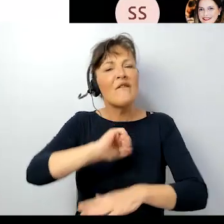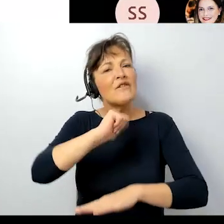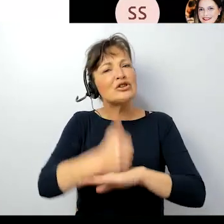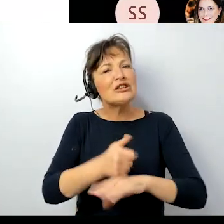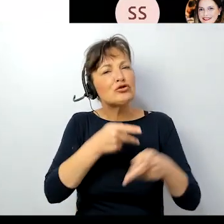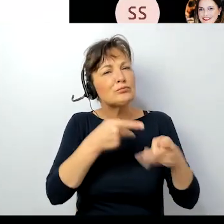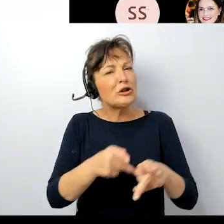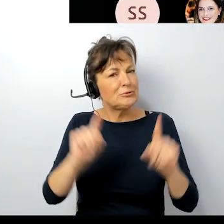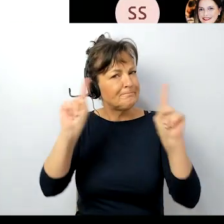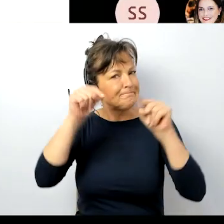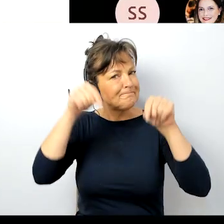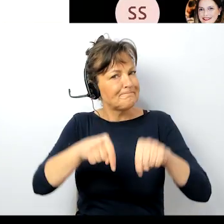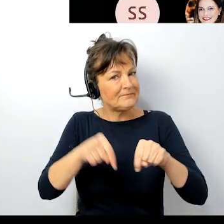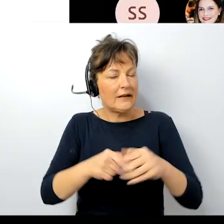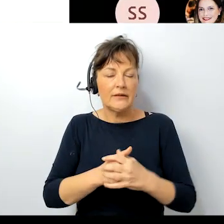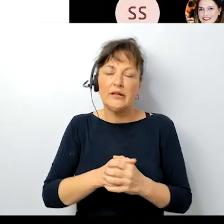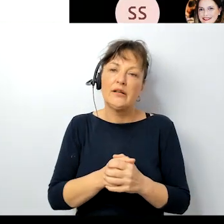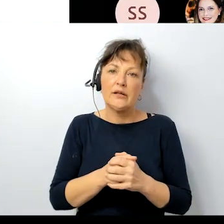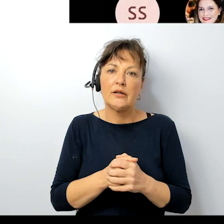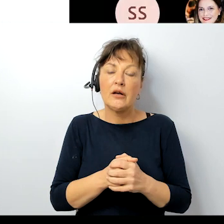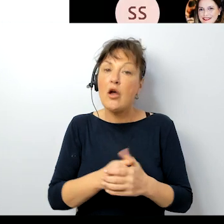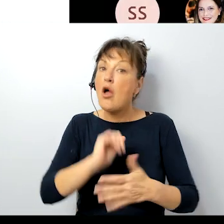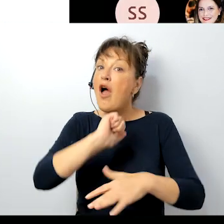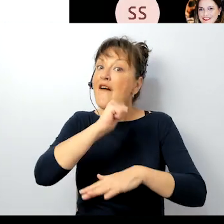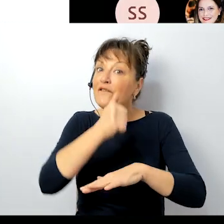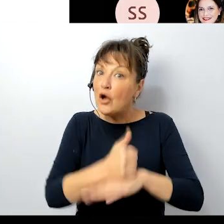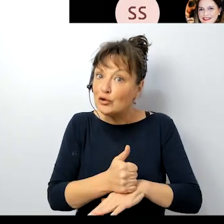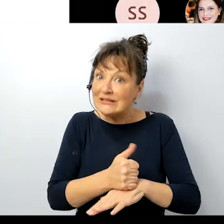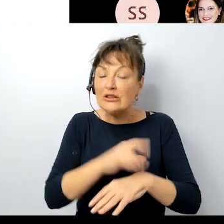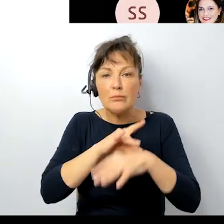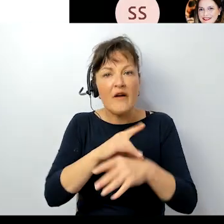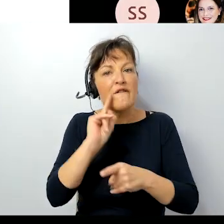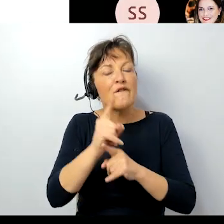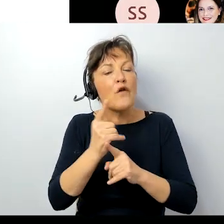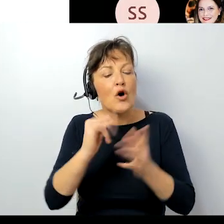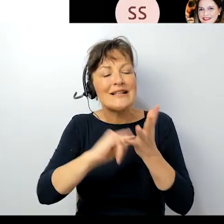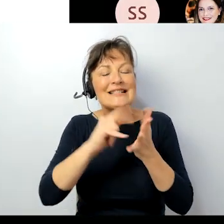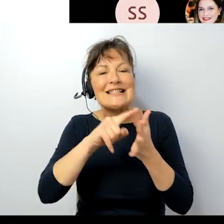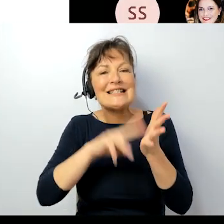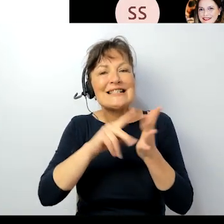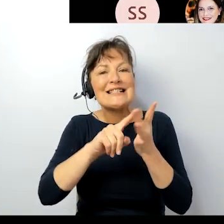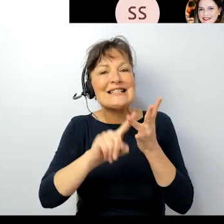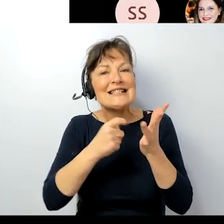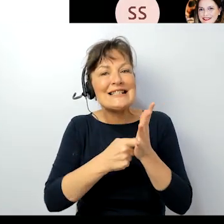I'm now going to talk to you about the features of Foundation Apprenticeships. Now Foundation